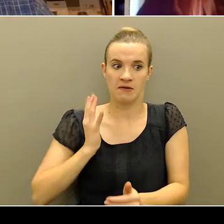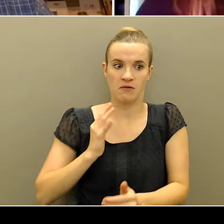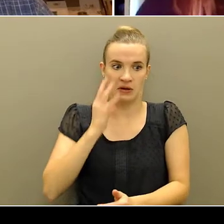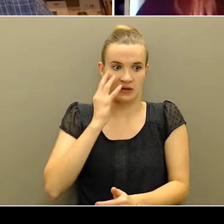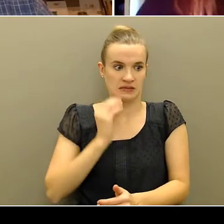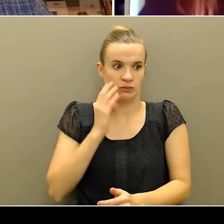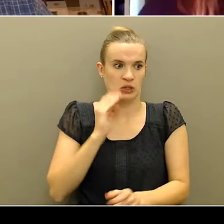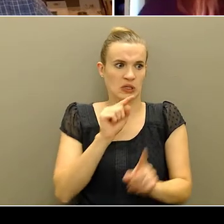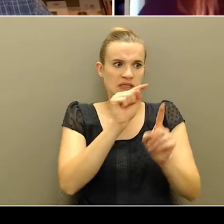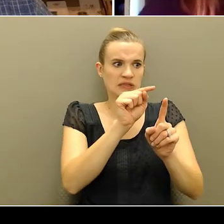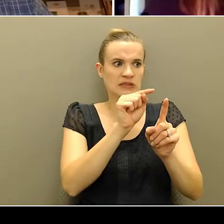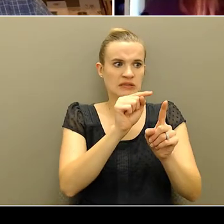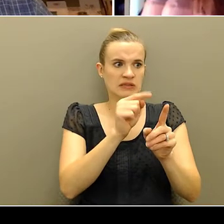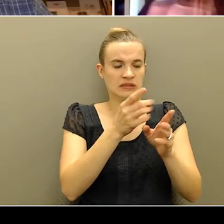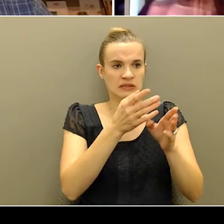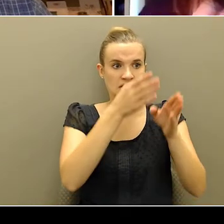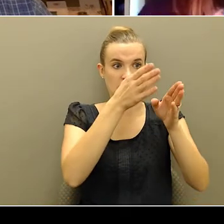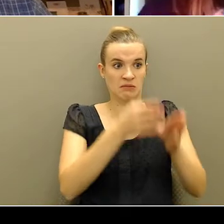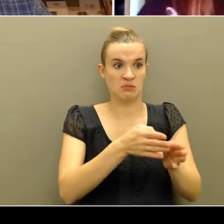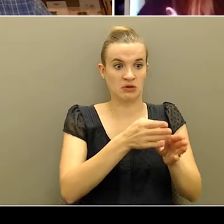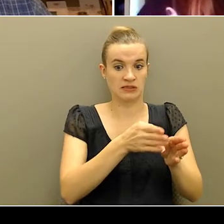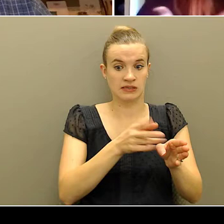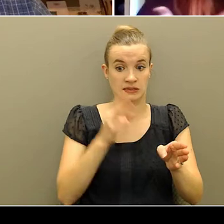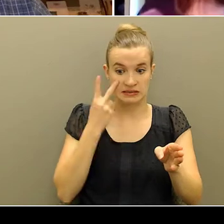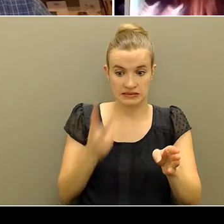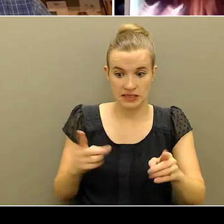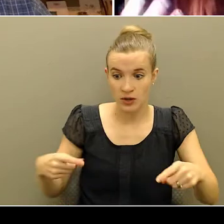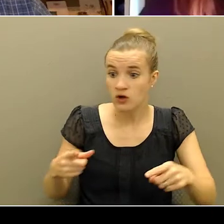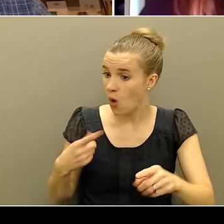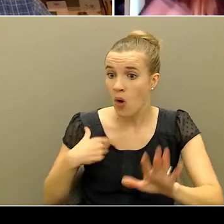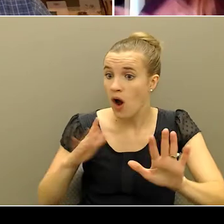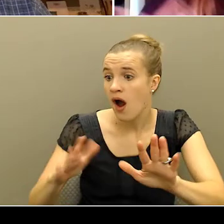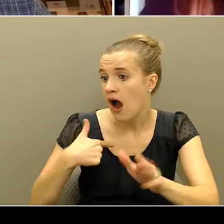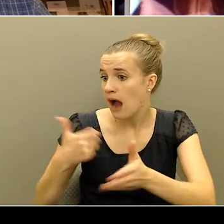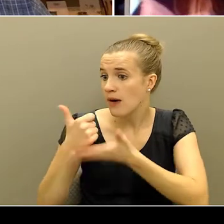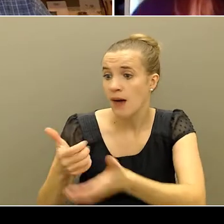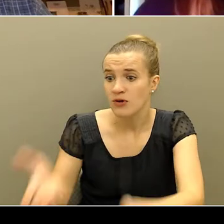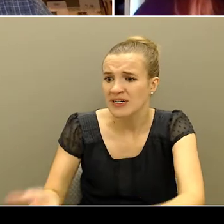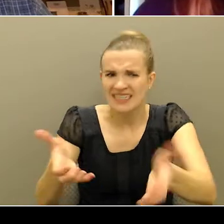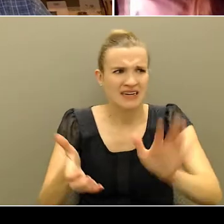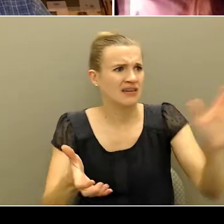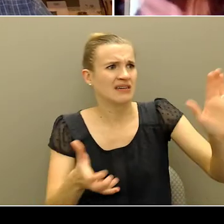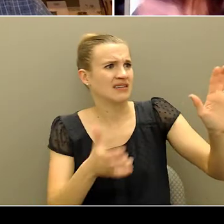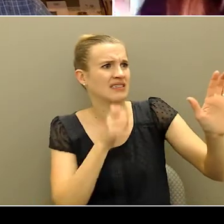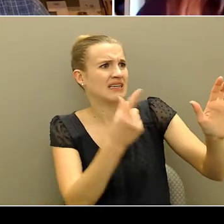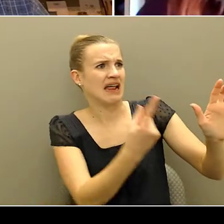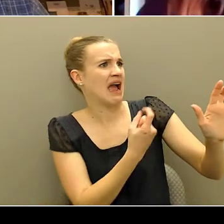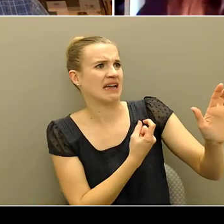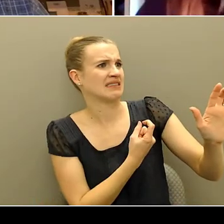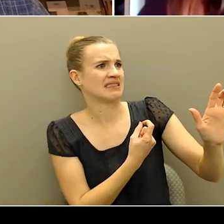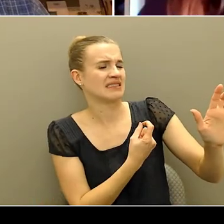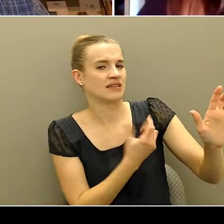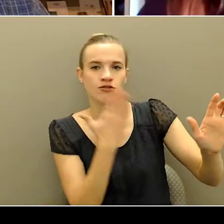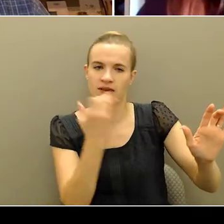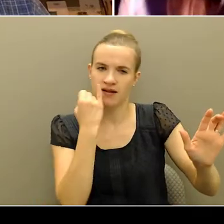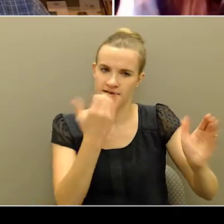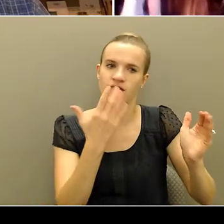Ashley: Yes. And I mean, sometimes people just, they just want to help and they think they know how to do it or maybe they have done in the past. But